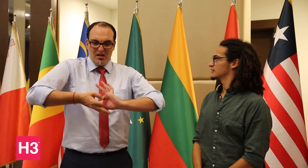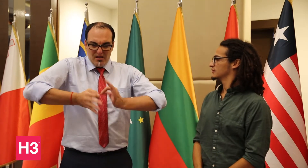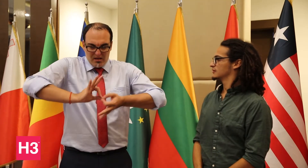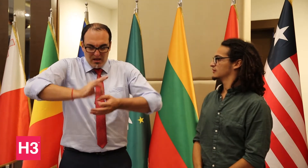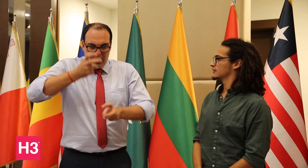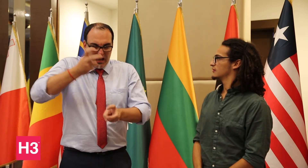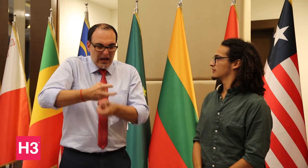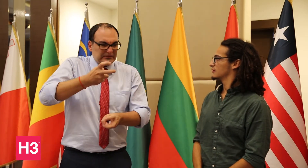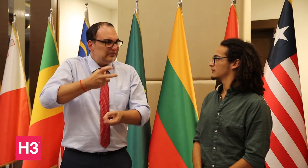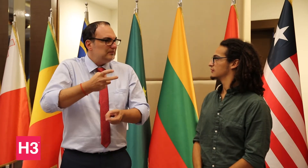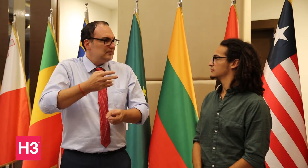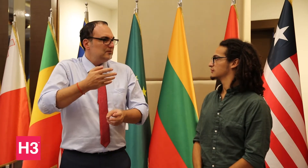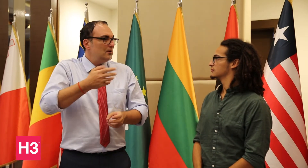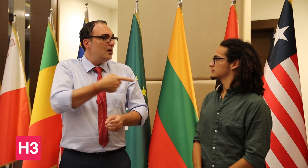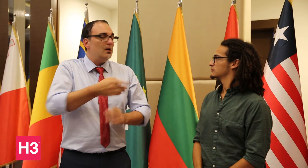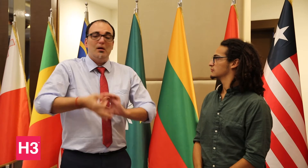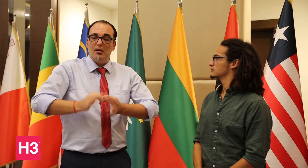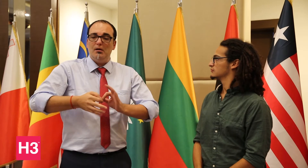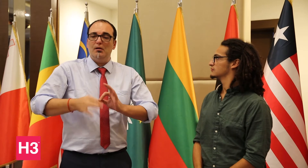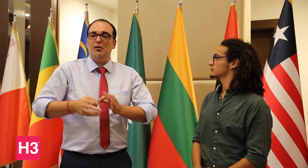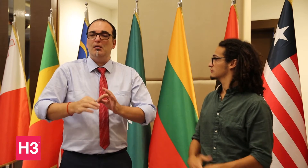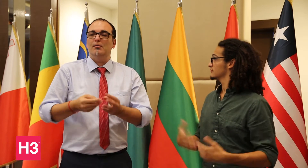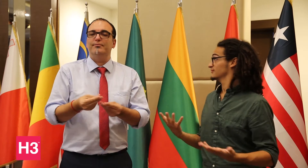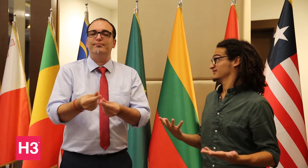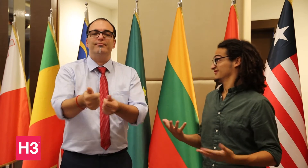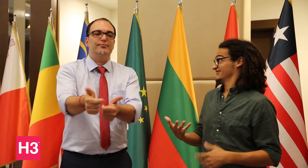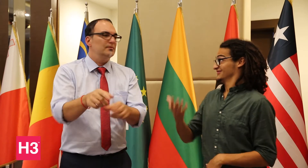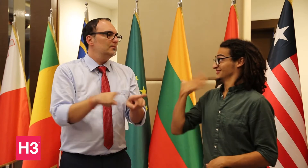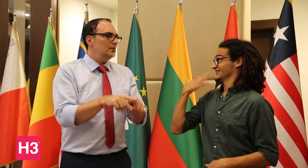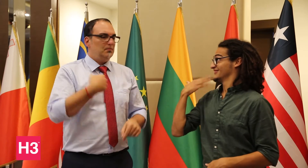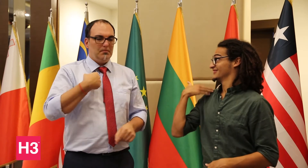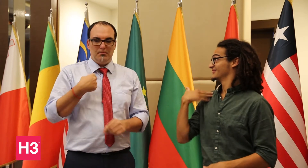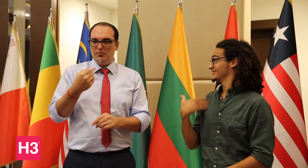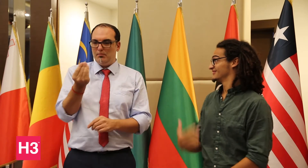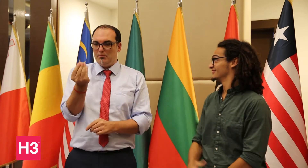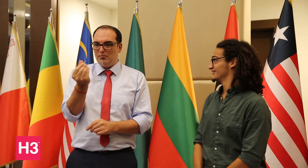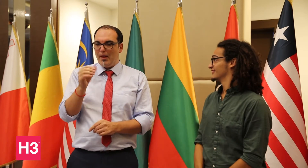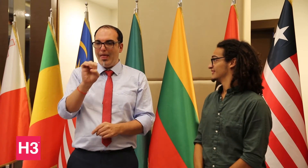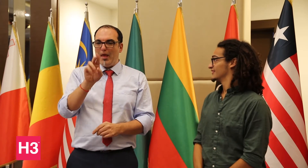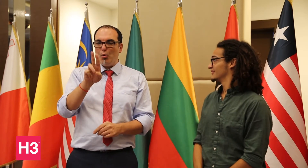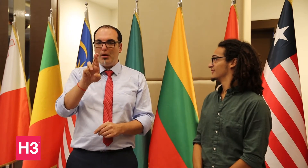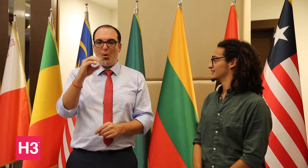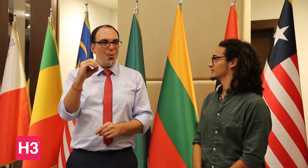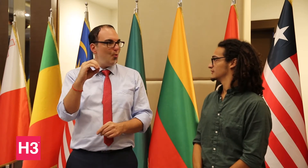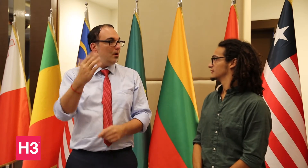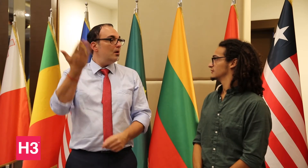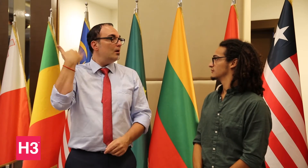You know, it can seem hard to sign Deaflympics, but with practice it becomes smooth. It is the same with the sign for Euro. Before we signed